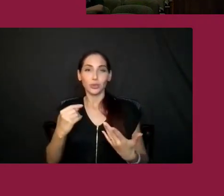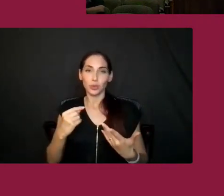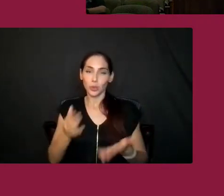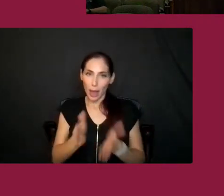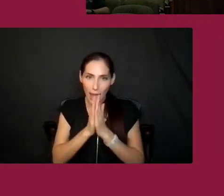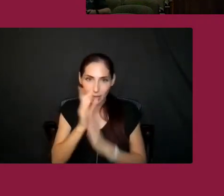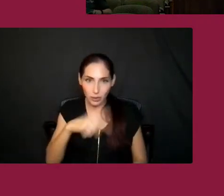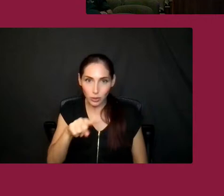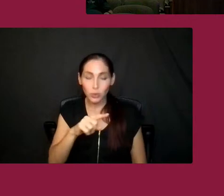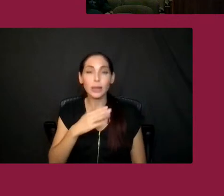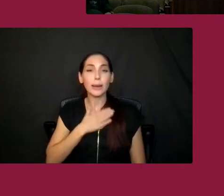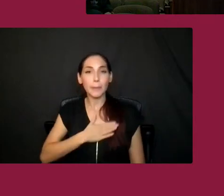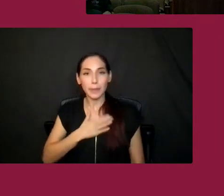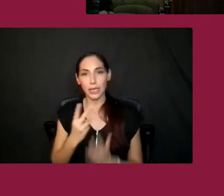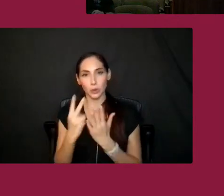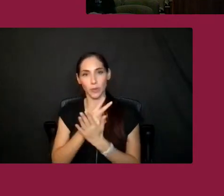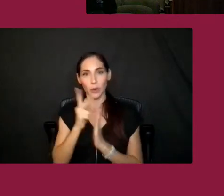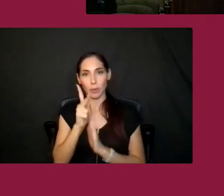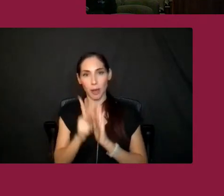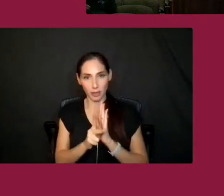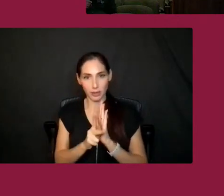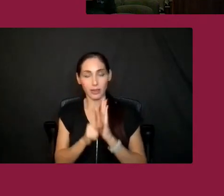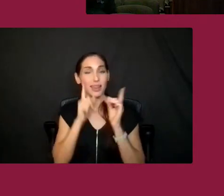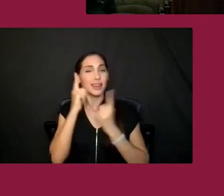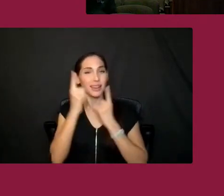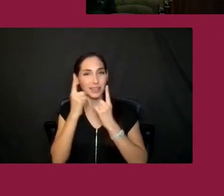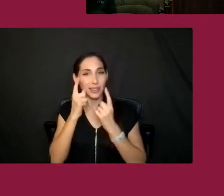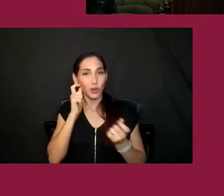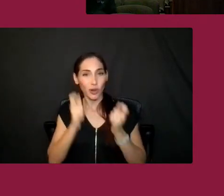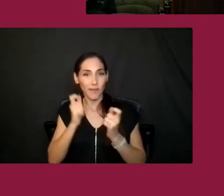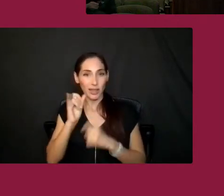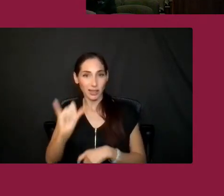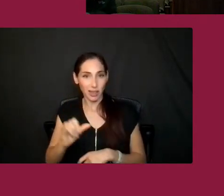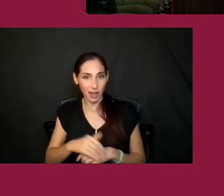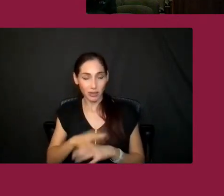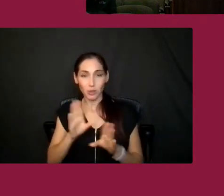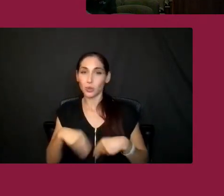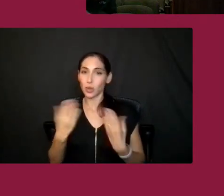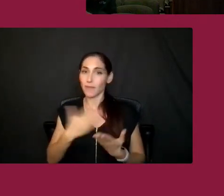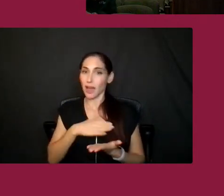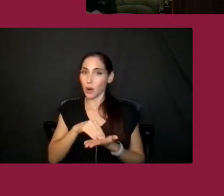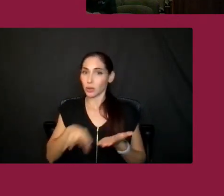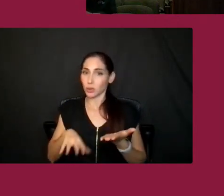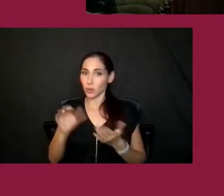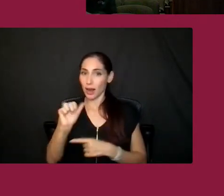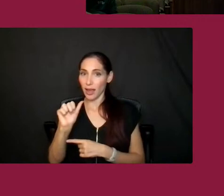Please review these policies and consider revising them to give our student athletes parity. Thank you.